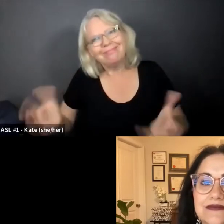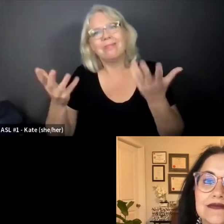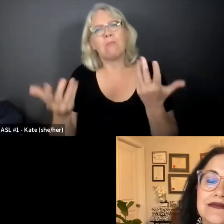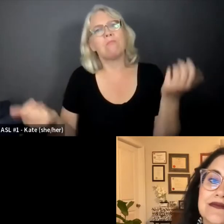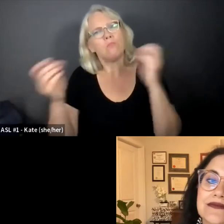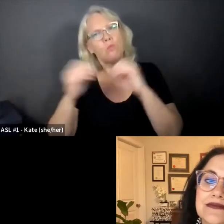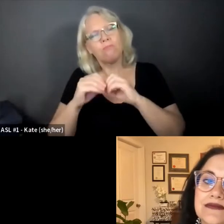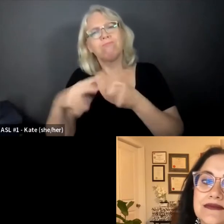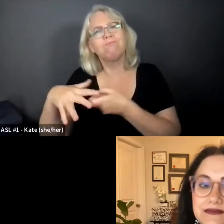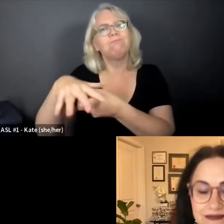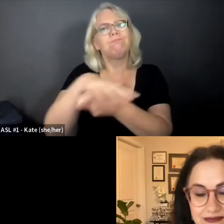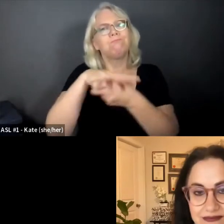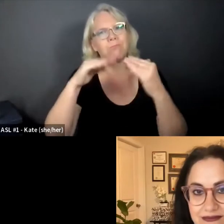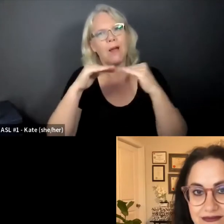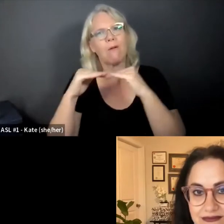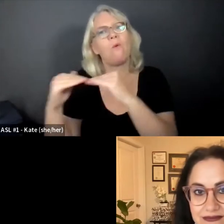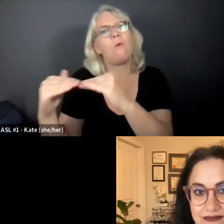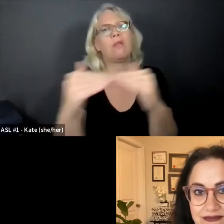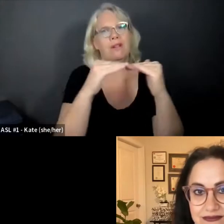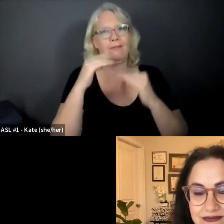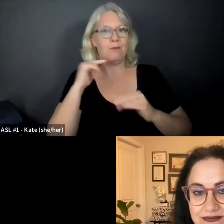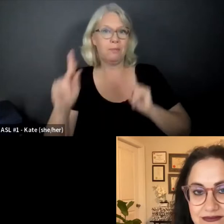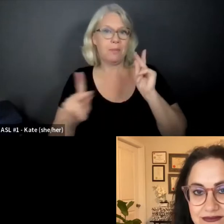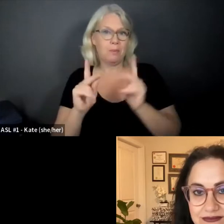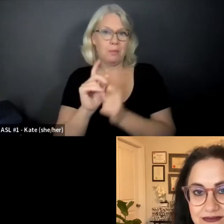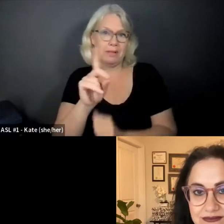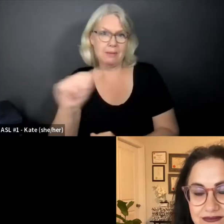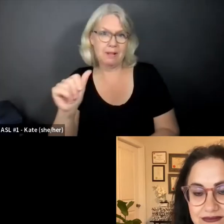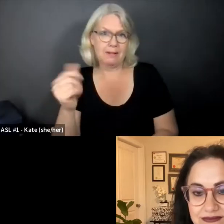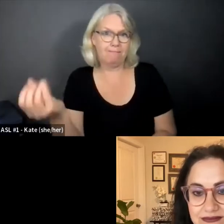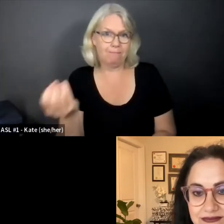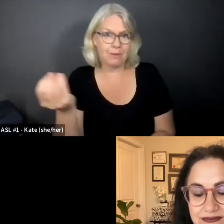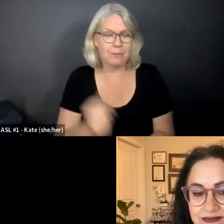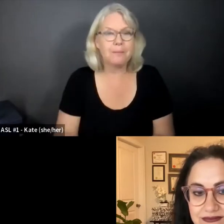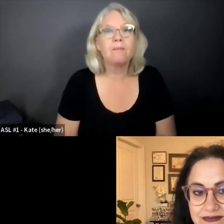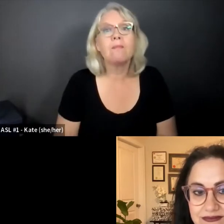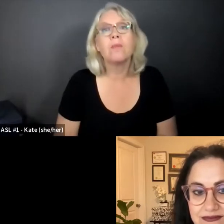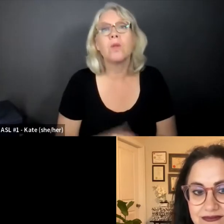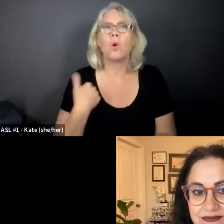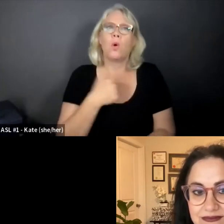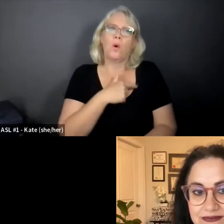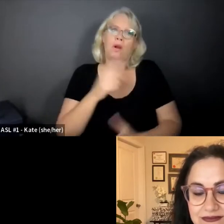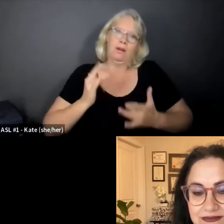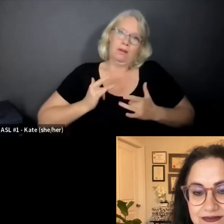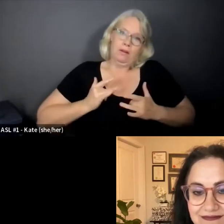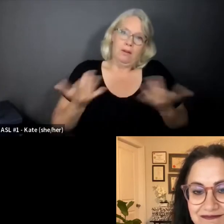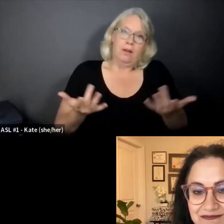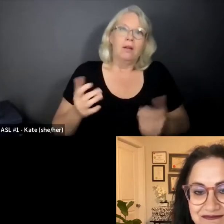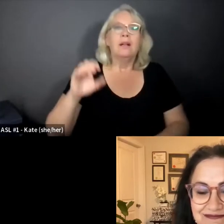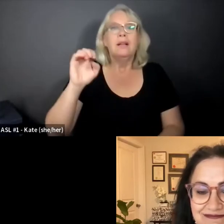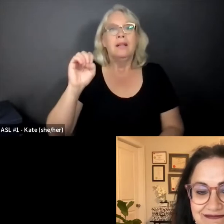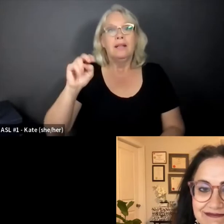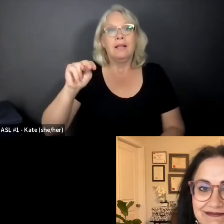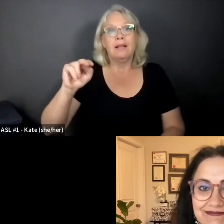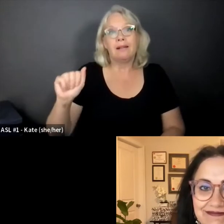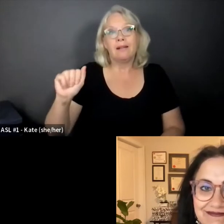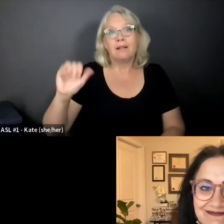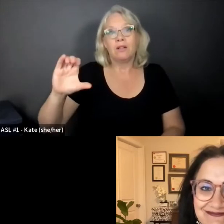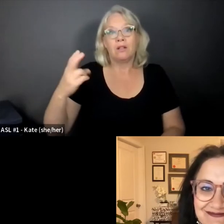WE ARE SO FORTUNATE THIS EVENING TO HAVE ENA CHADHA WITH US, A RELENTLESS HUMAN RIGHT CHAMPION AND LEADER.